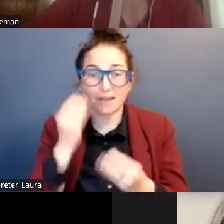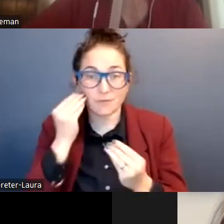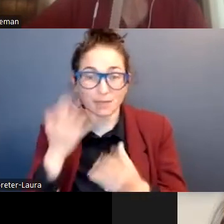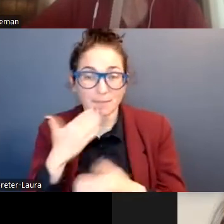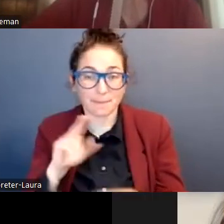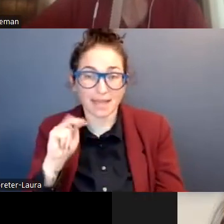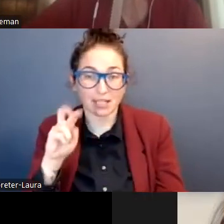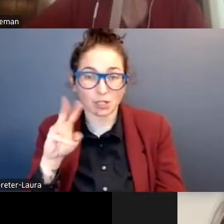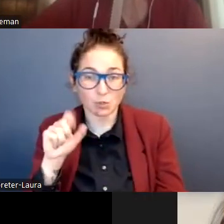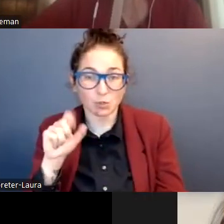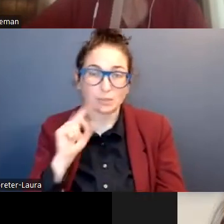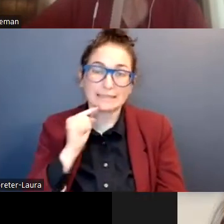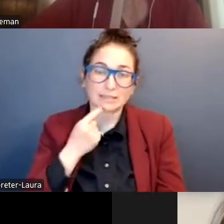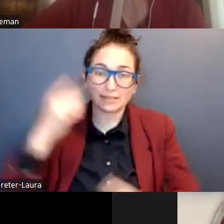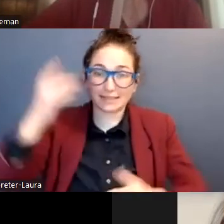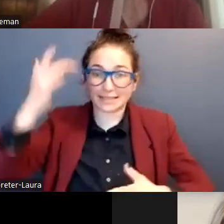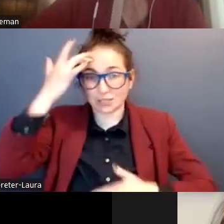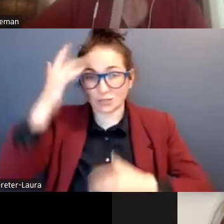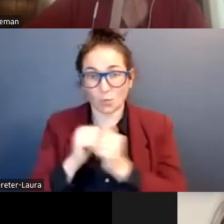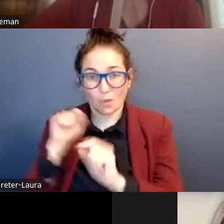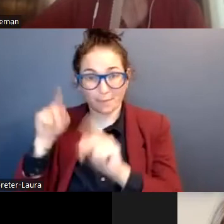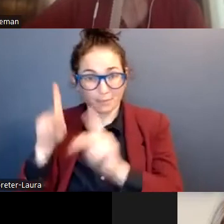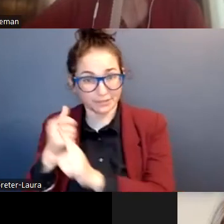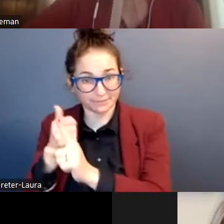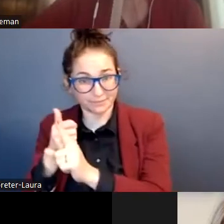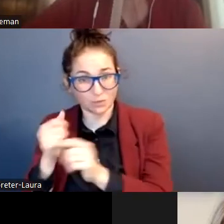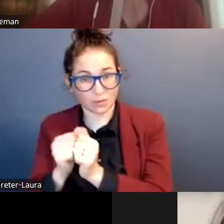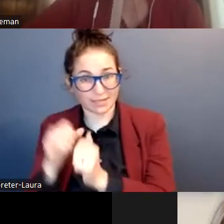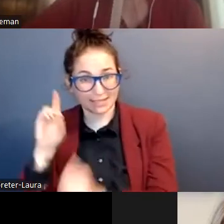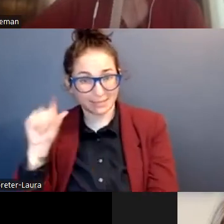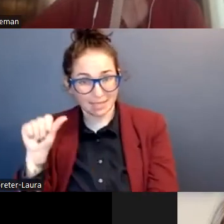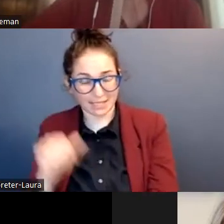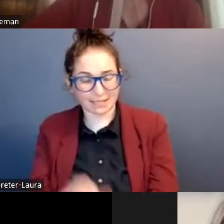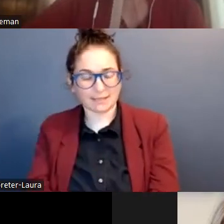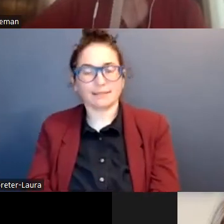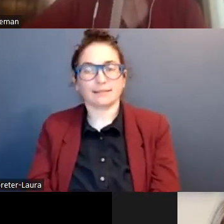serious illness, with the person with a disability. And so again,